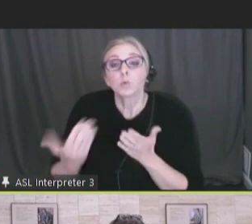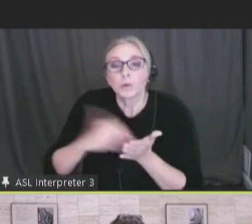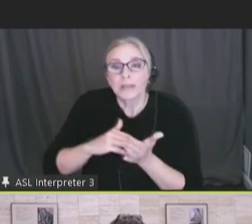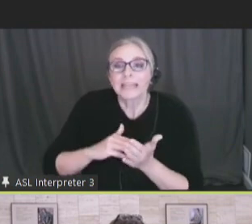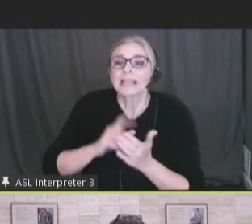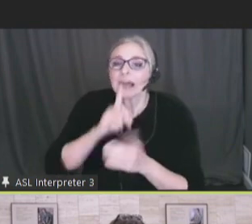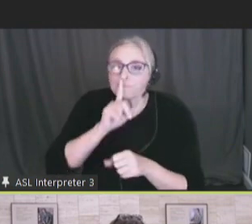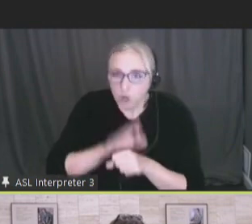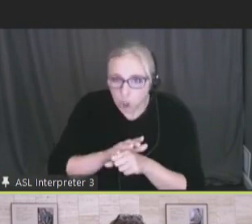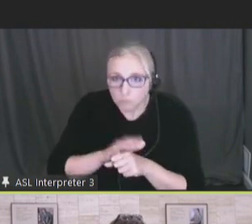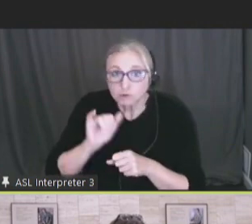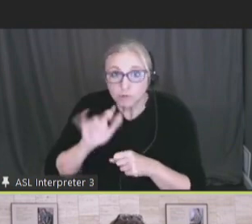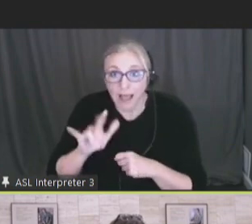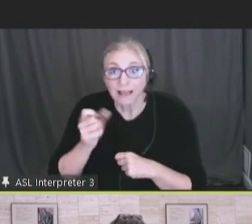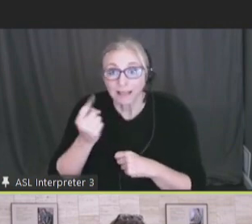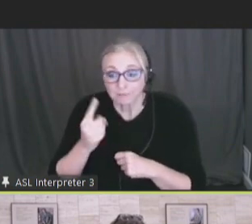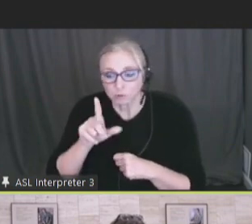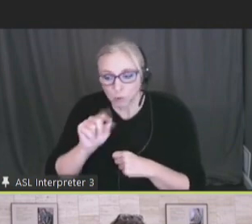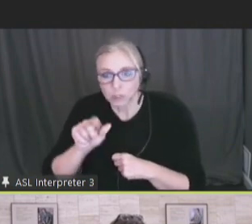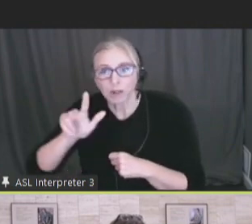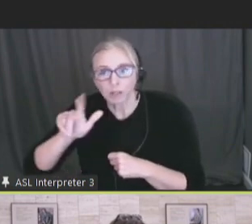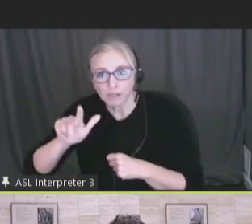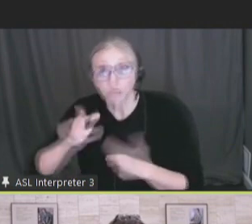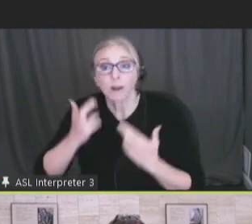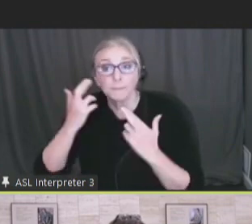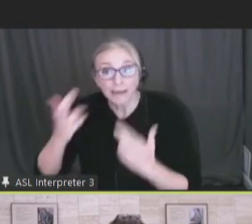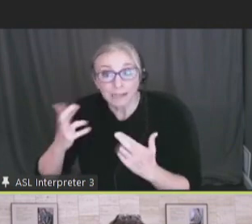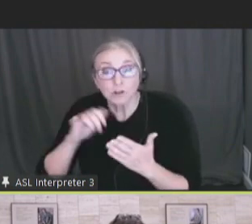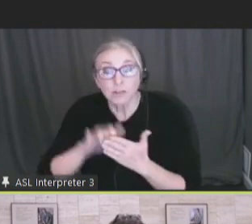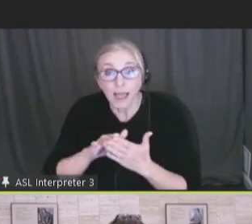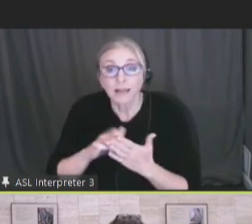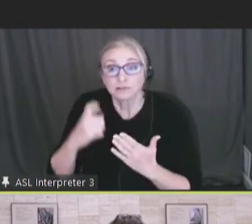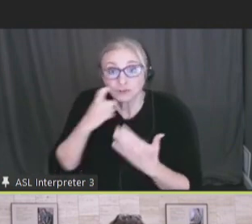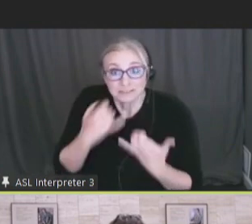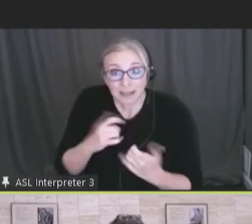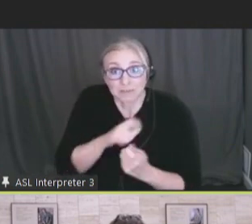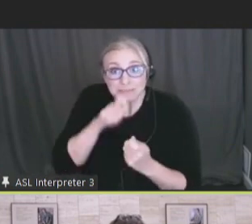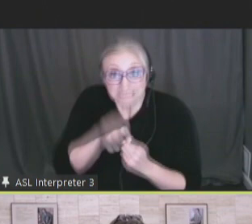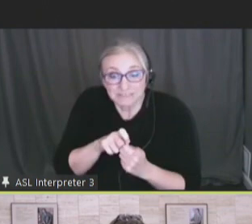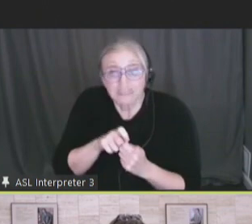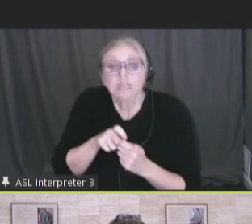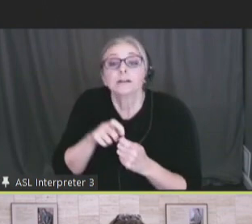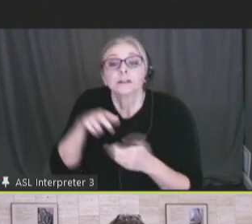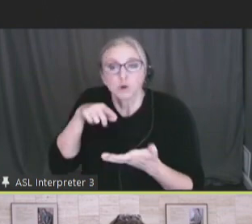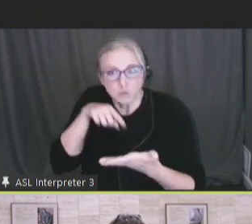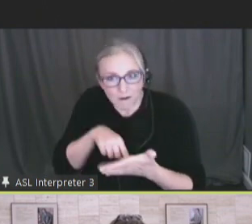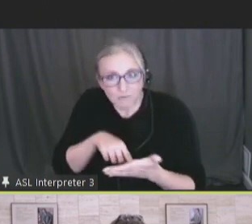2023, recommendation. Just now, it specifically references the XBB.1.5